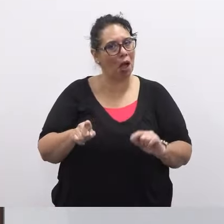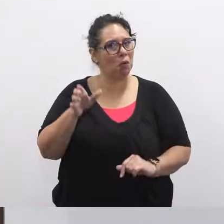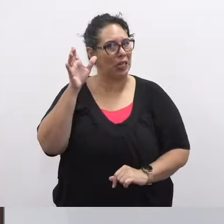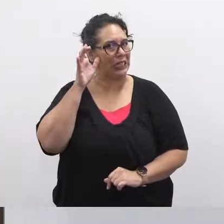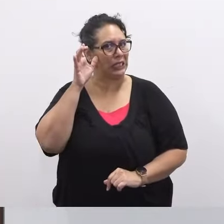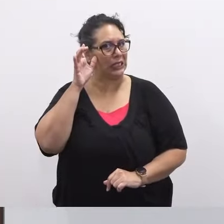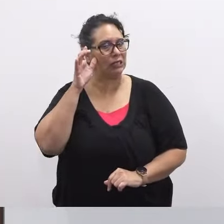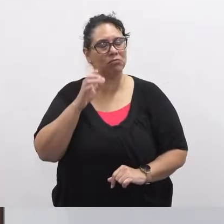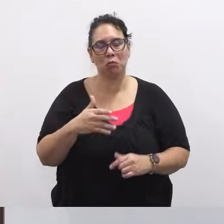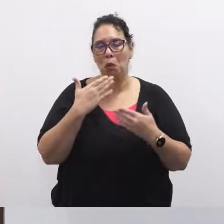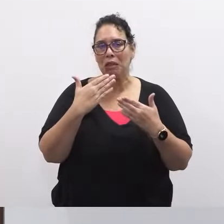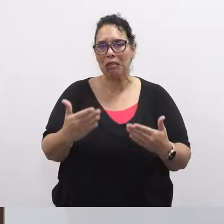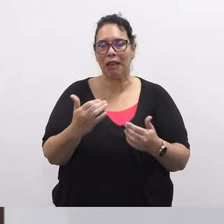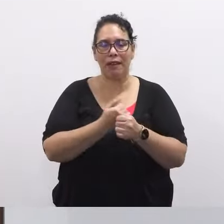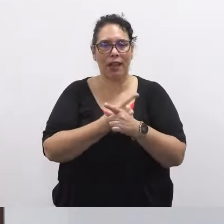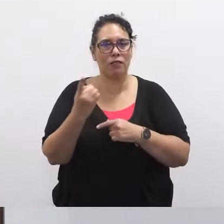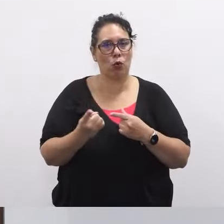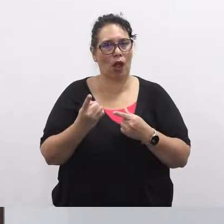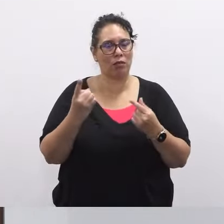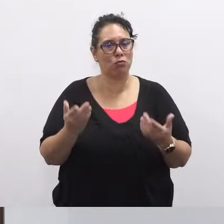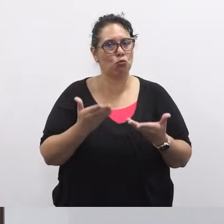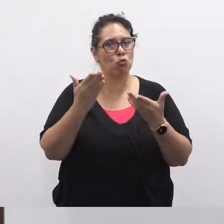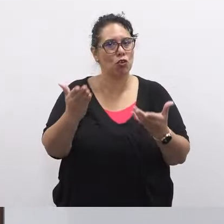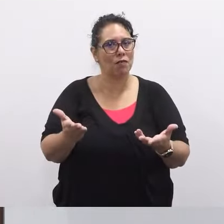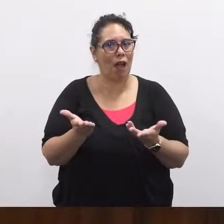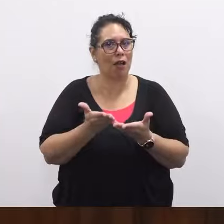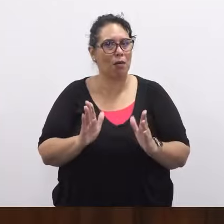And we thank everyone for coming out and providing public comment for us tonight.